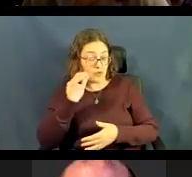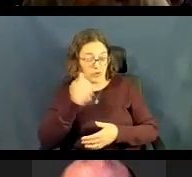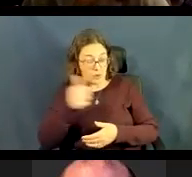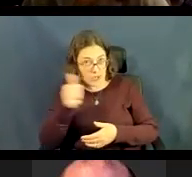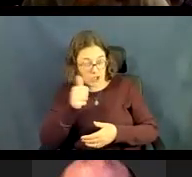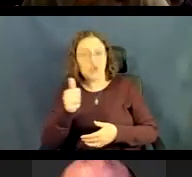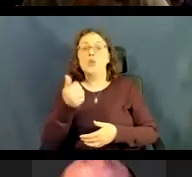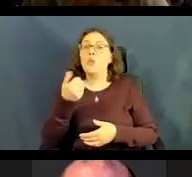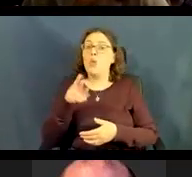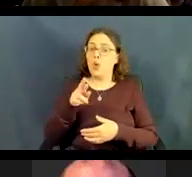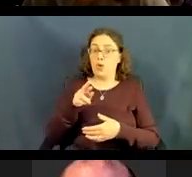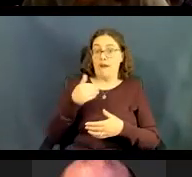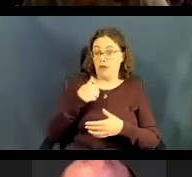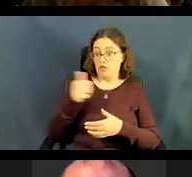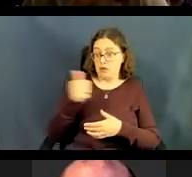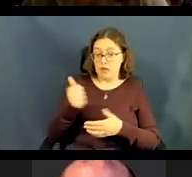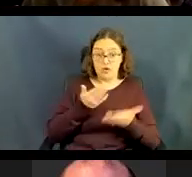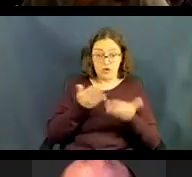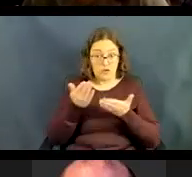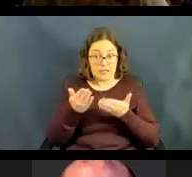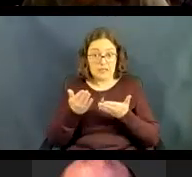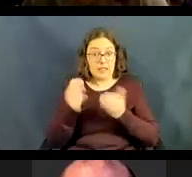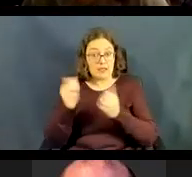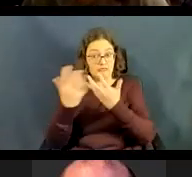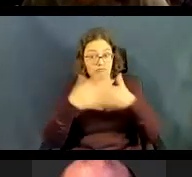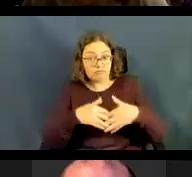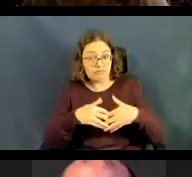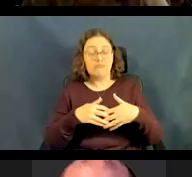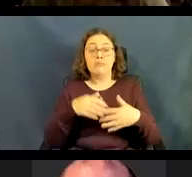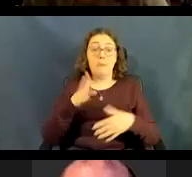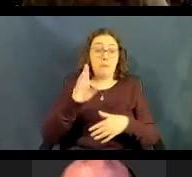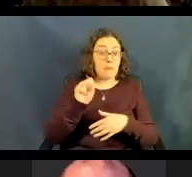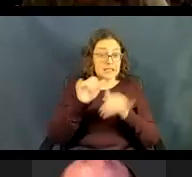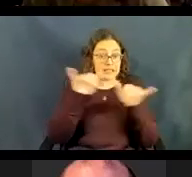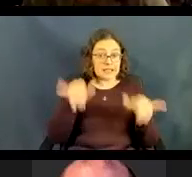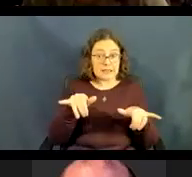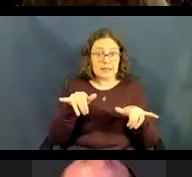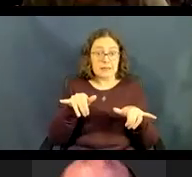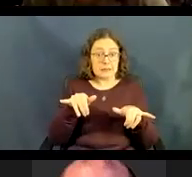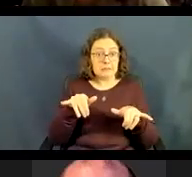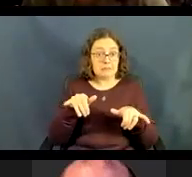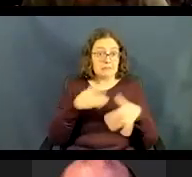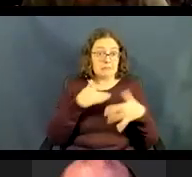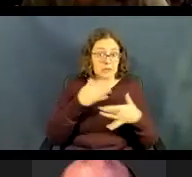a drop-down menu is going to appear, I'm going to click it now.